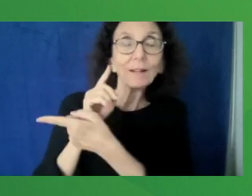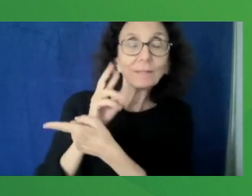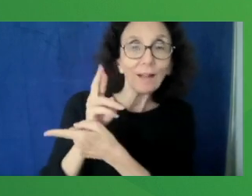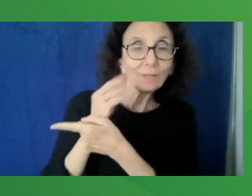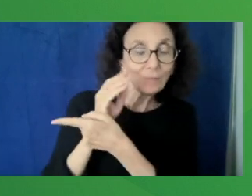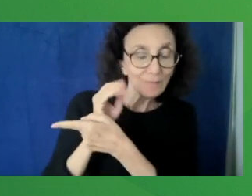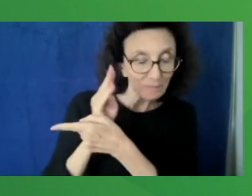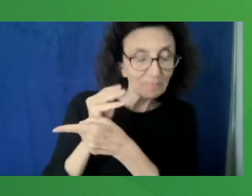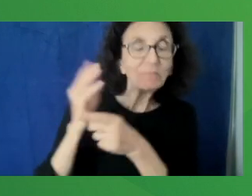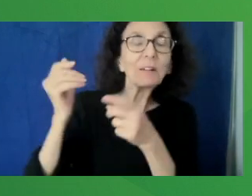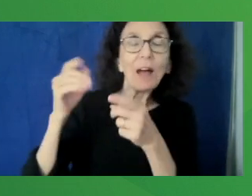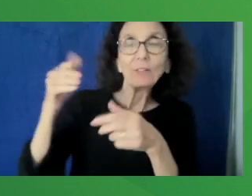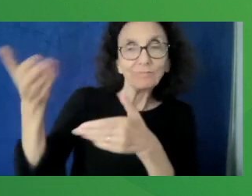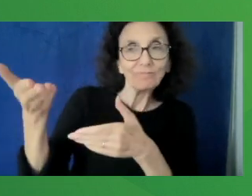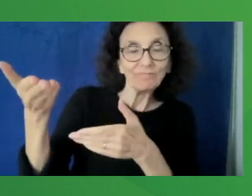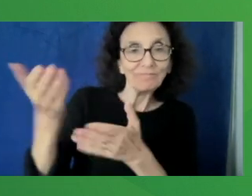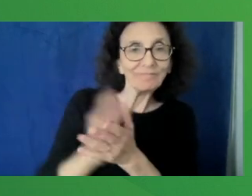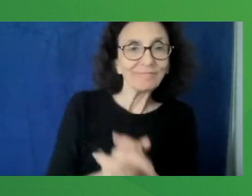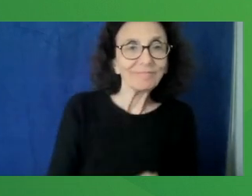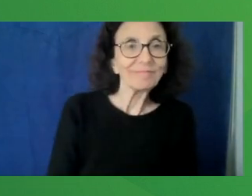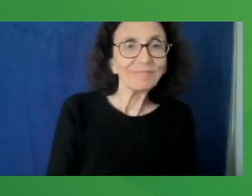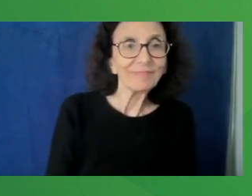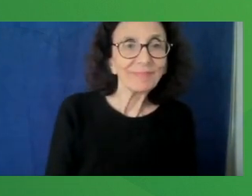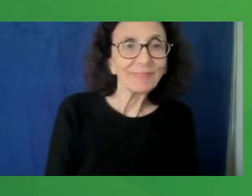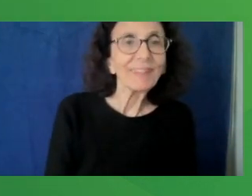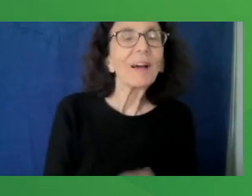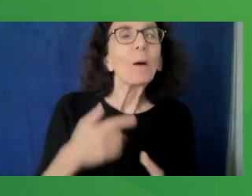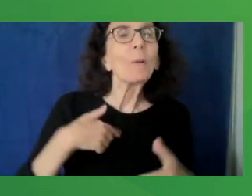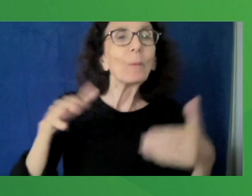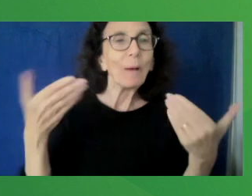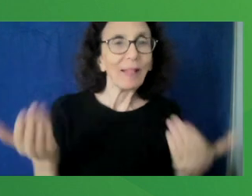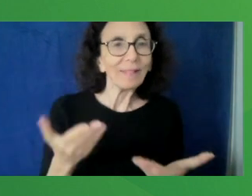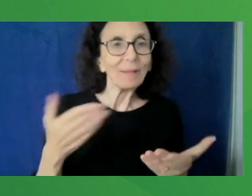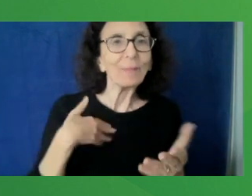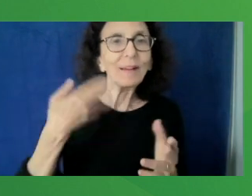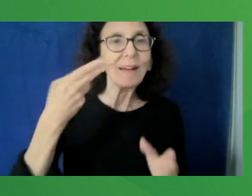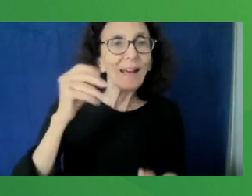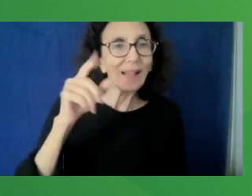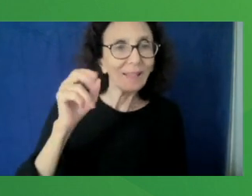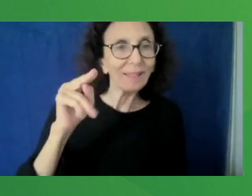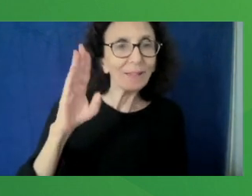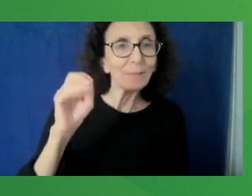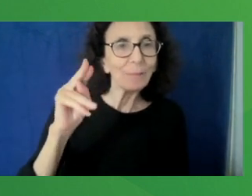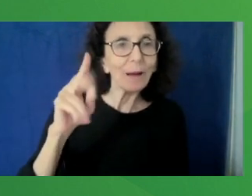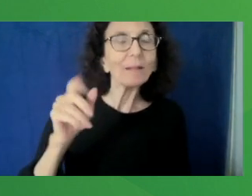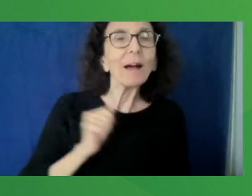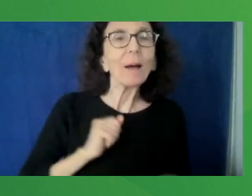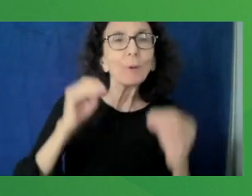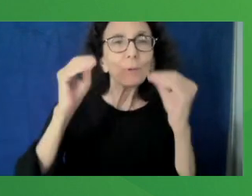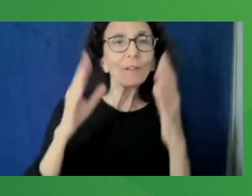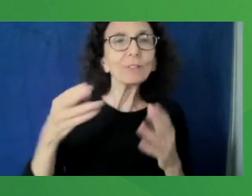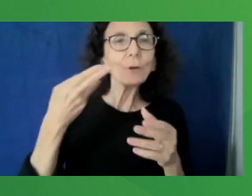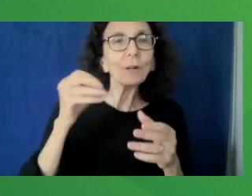introduce herself. HELEN BOND: Yes, welcome all. Helen Bond. I'm a professor at Howard University in the School of Education,